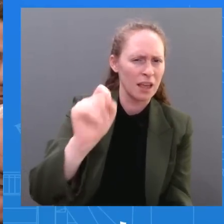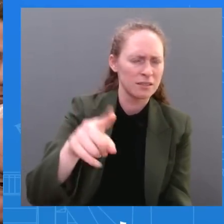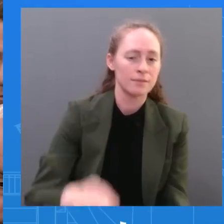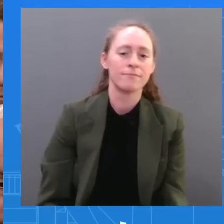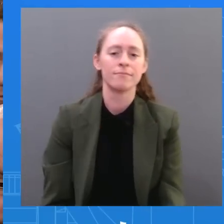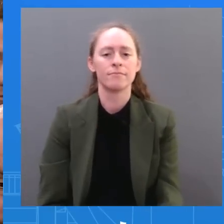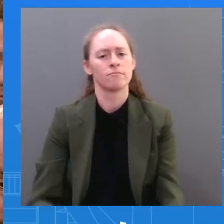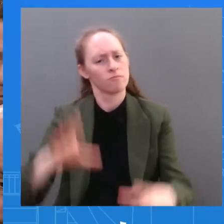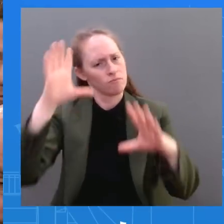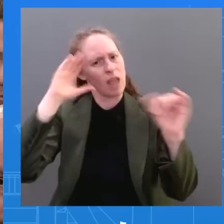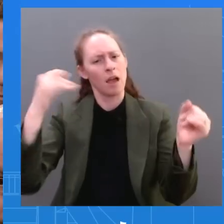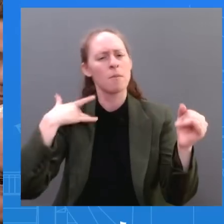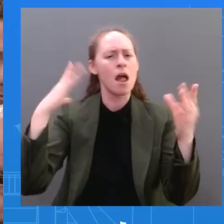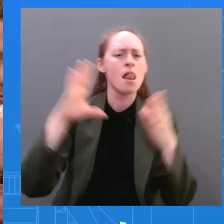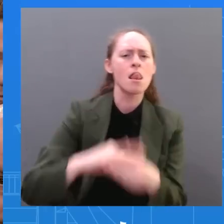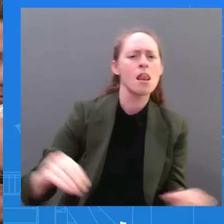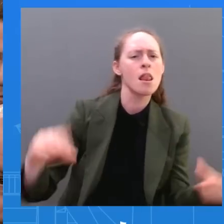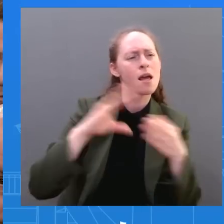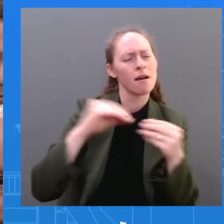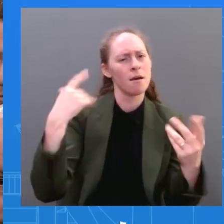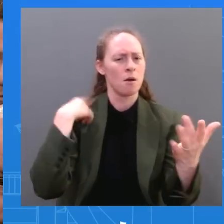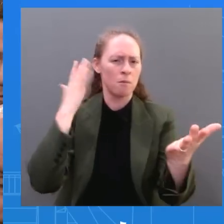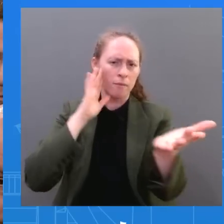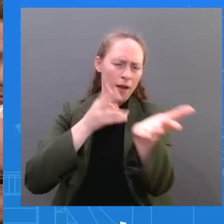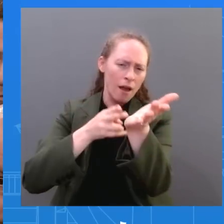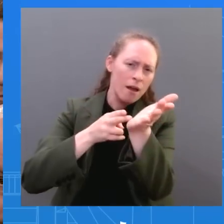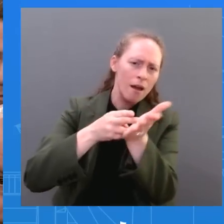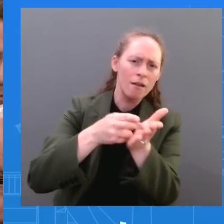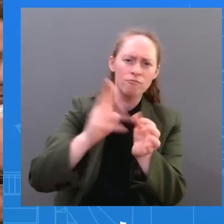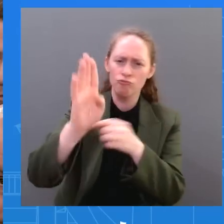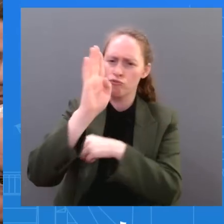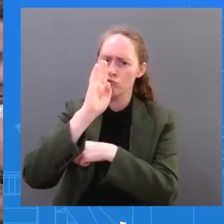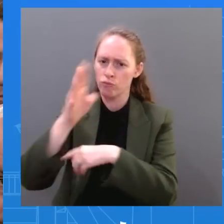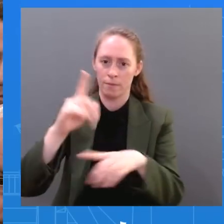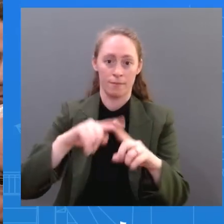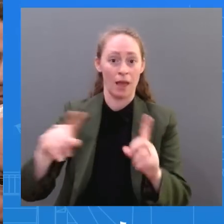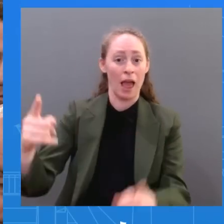Moments ago, though, you seemed to dismiss Peter's question about his conversation with his son, Hunter Biden,